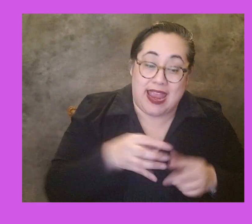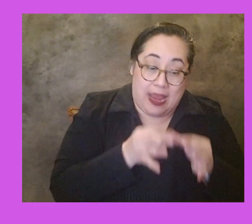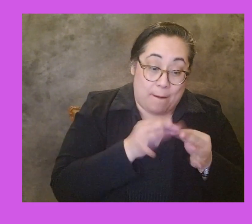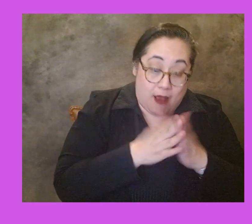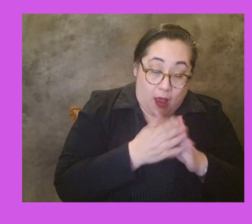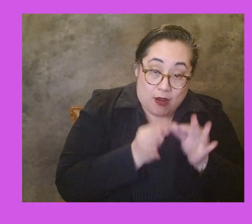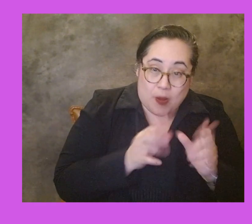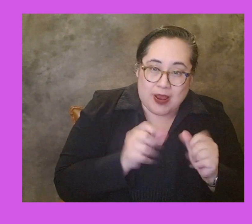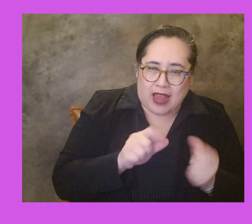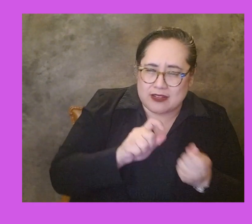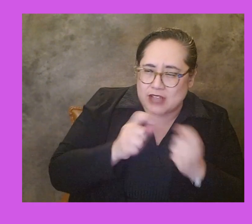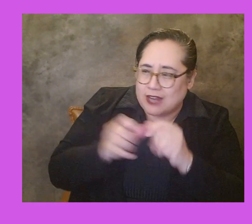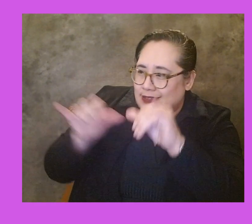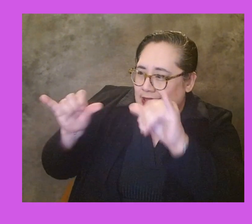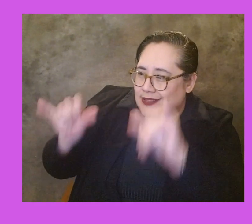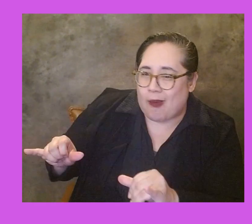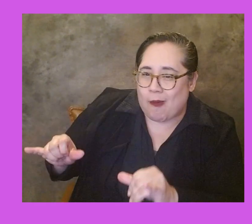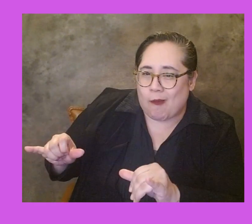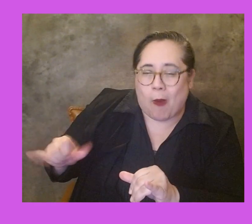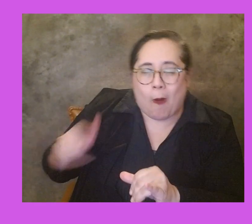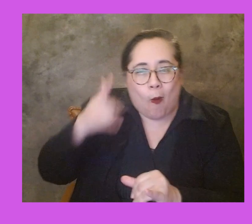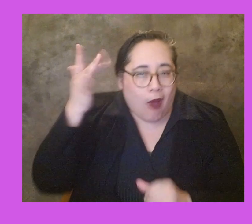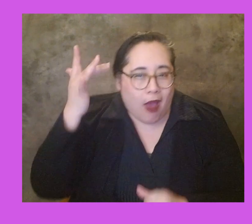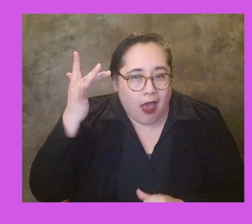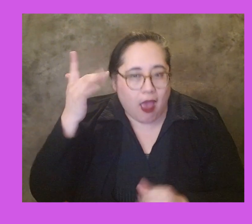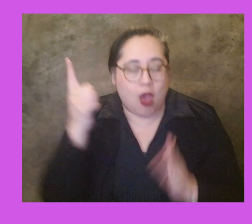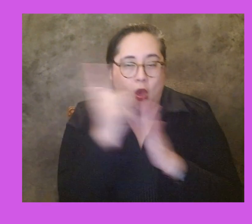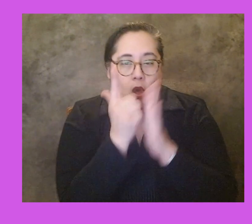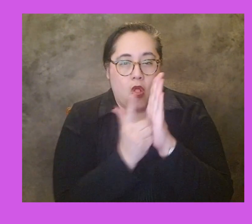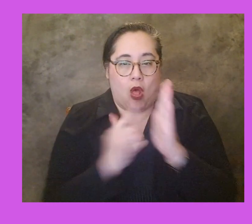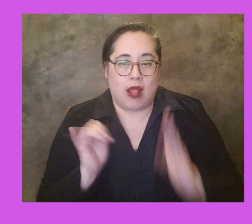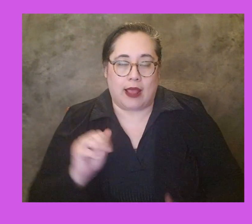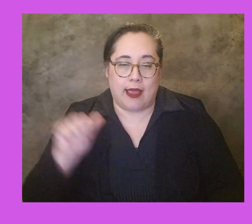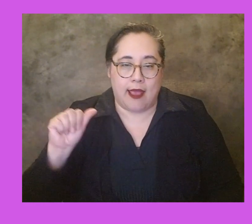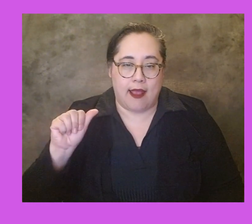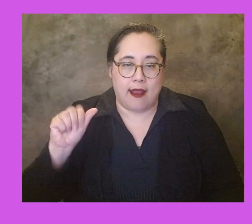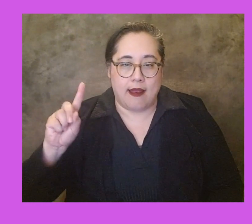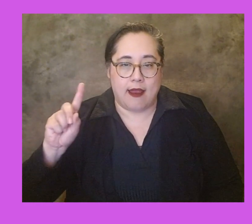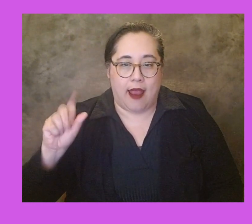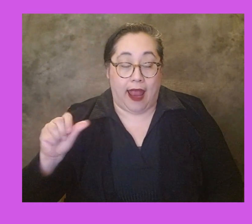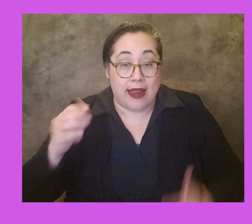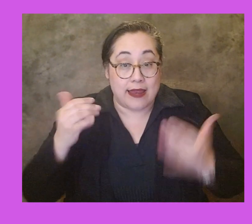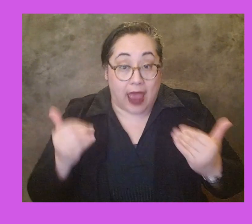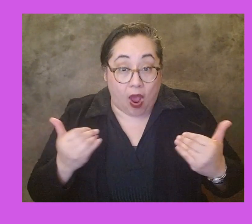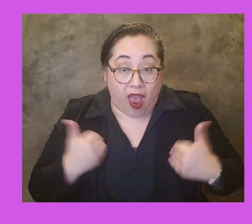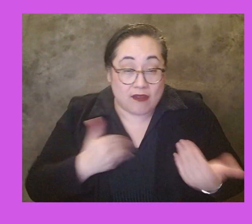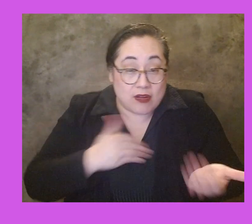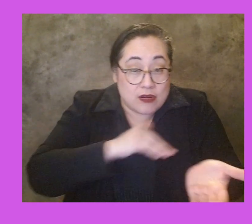Did you know that being an interpreter doesn't just ... change lives, but being an interpreter can ...